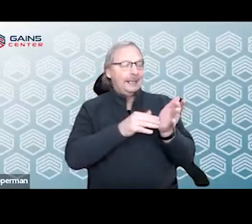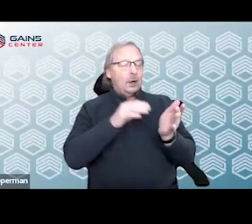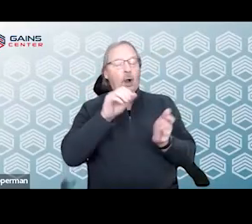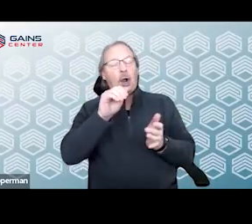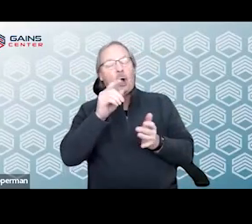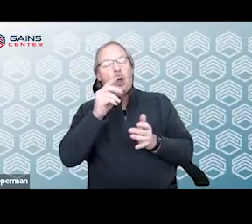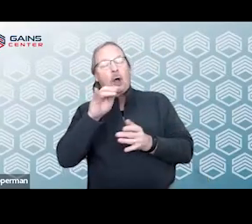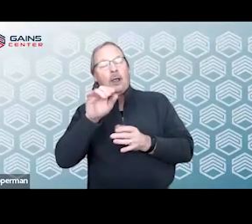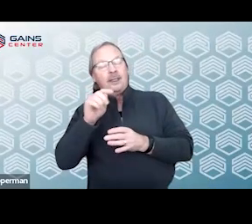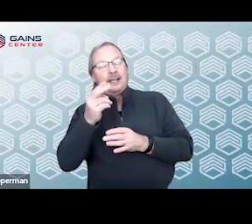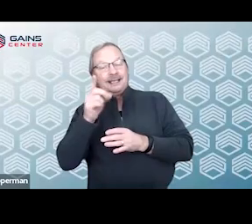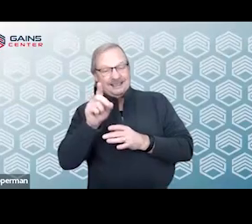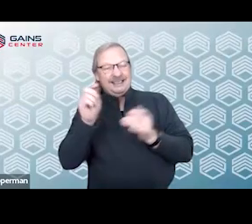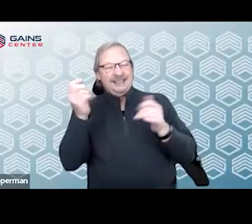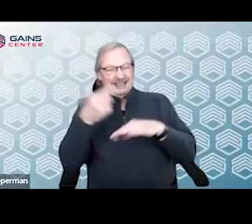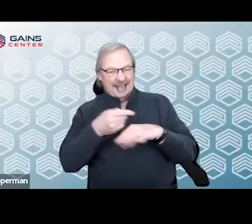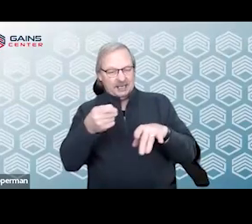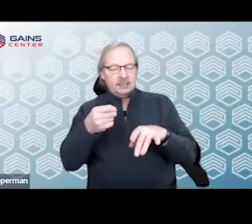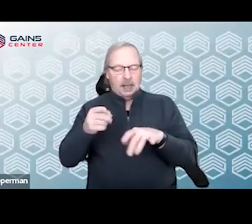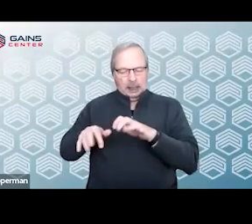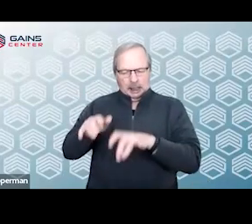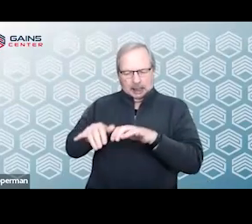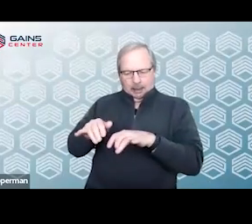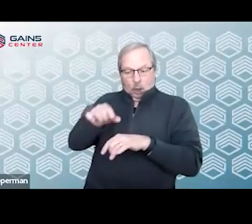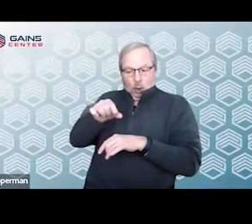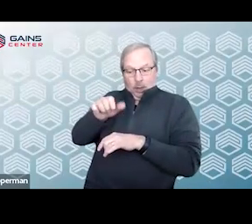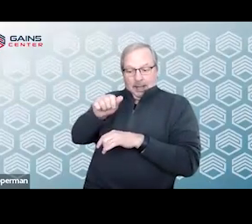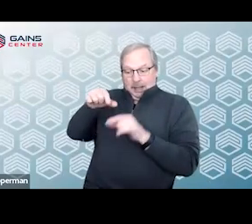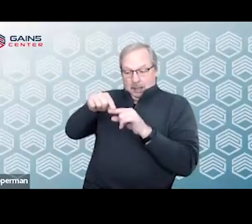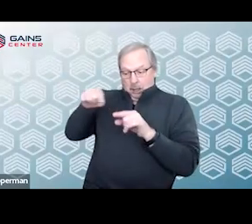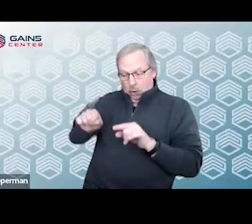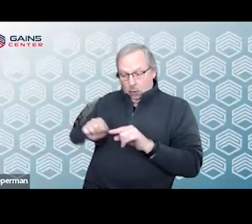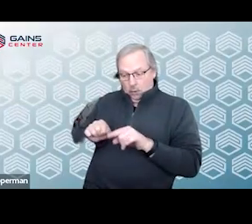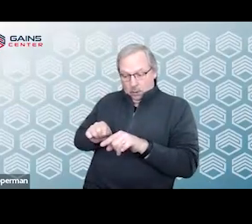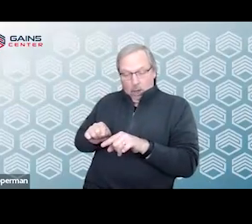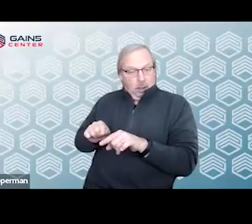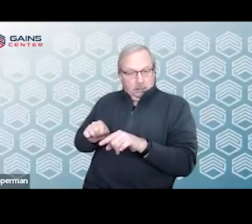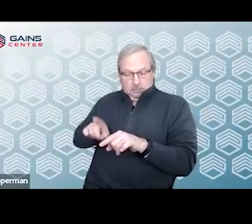please type them in the Q&A pod. The icon is found at the bottom of your screen.